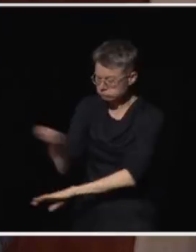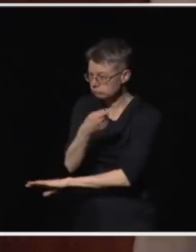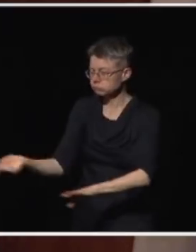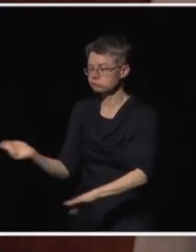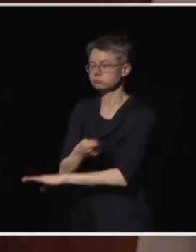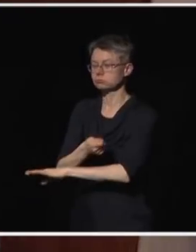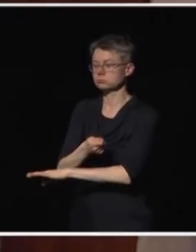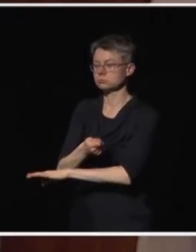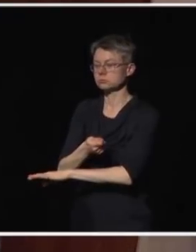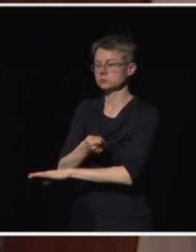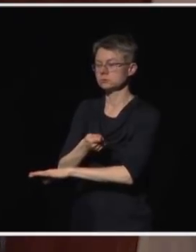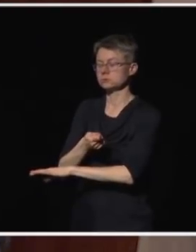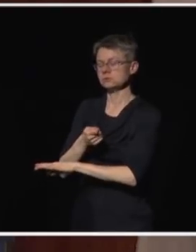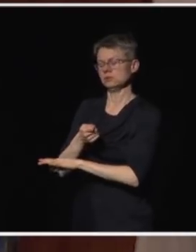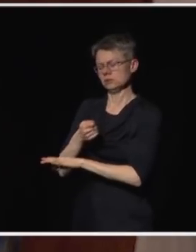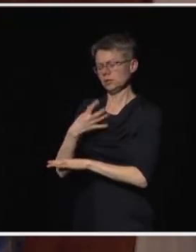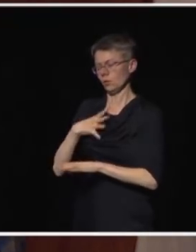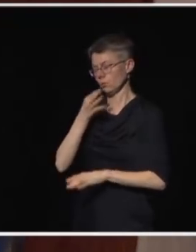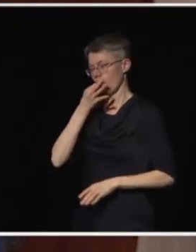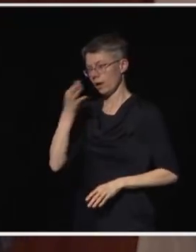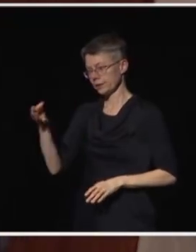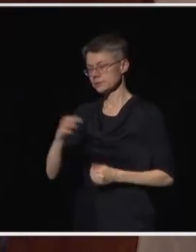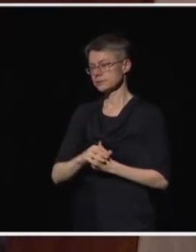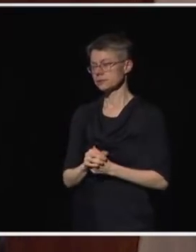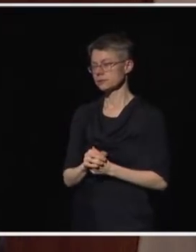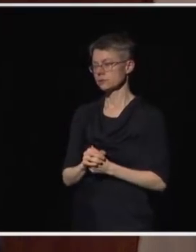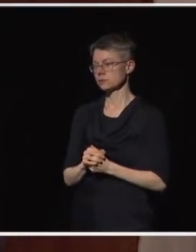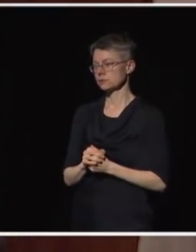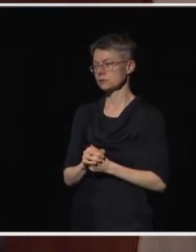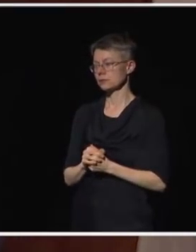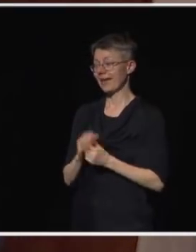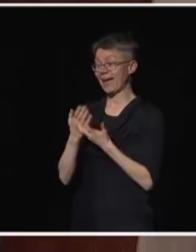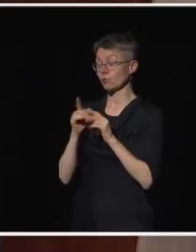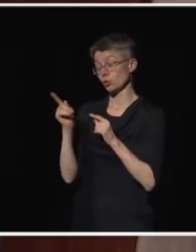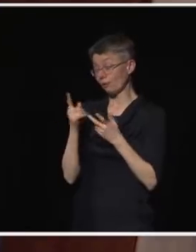And one of the things I wanted to ask about was, how have you been able to, if at all, forgive?